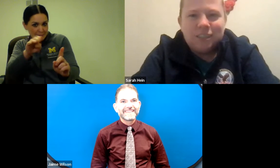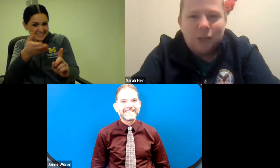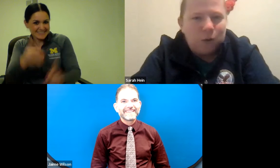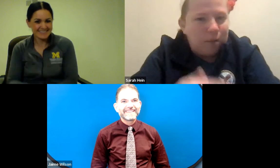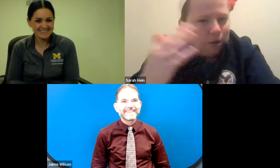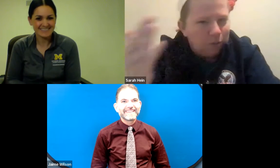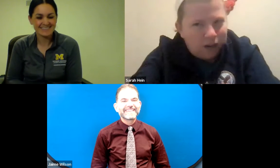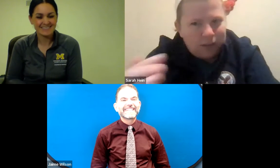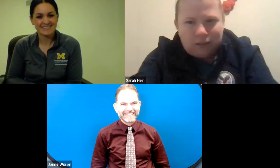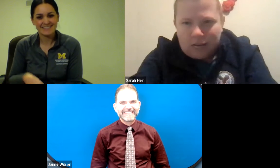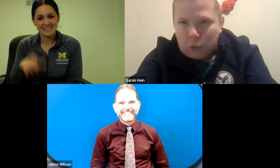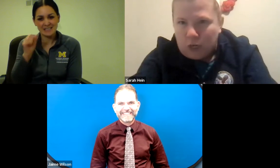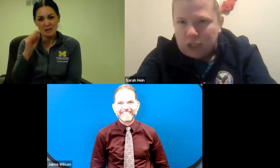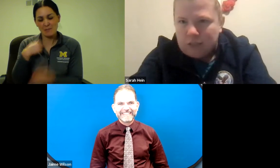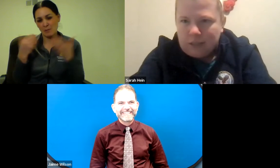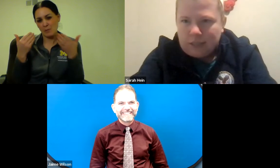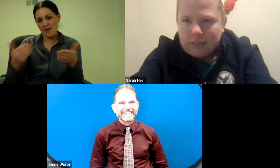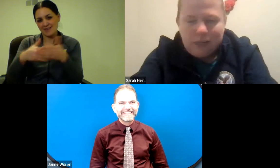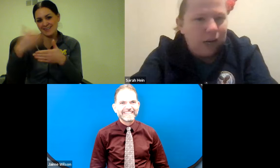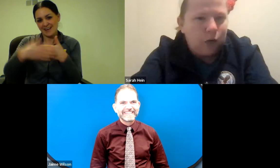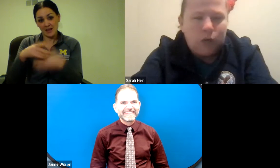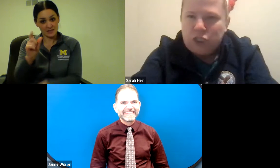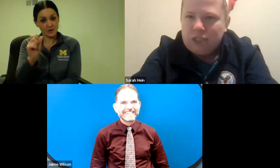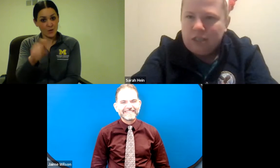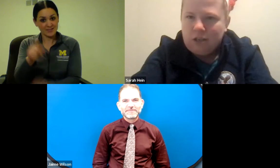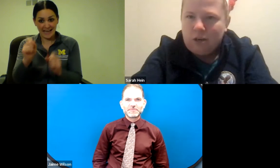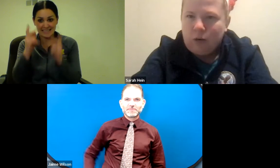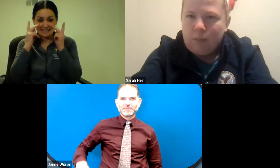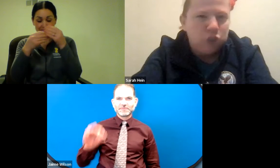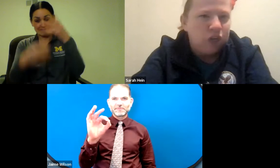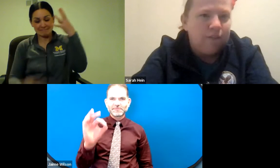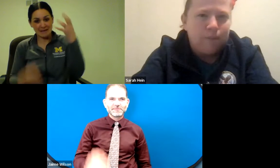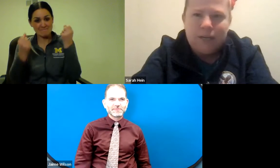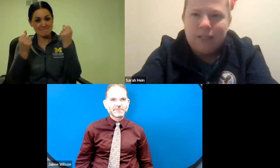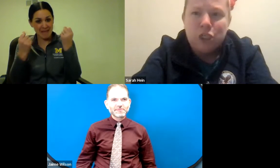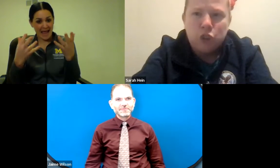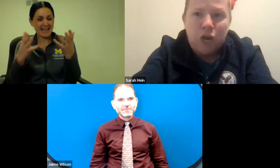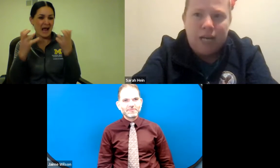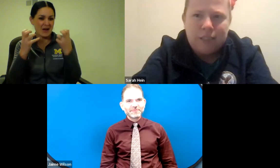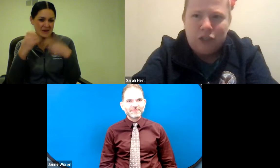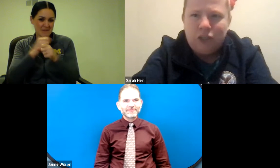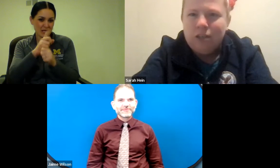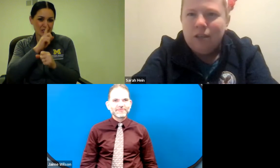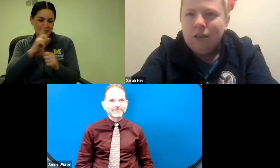Sarah Hein: So i'm going to move on to the next question, and I can see that at a question here, and I want to make sure everybody gets those same.